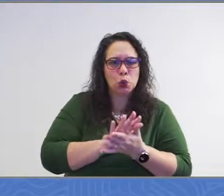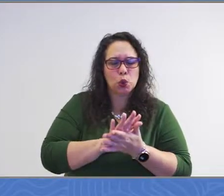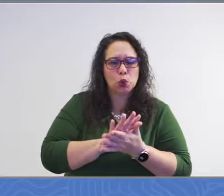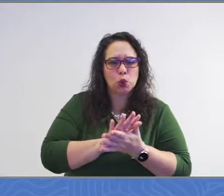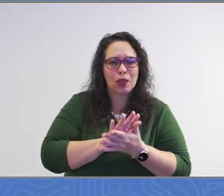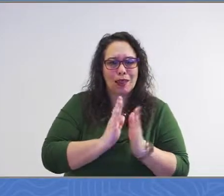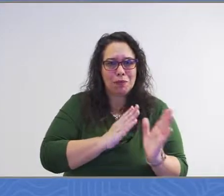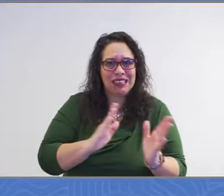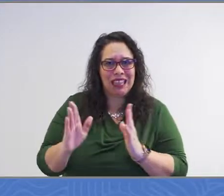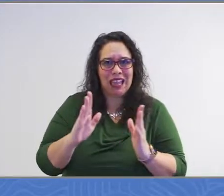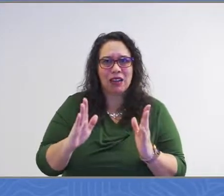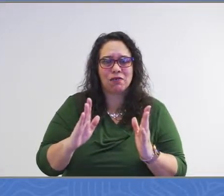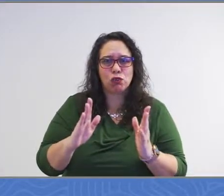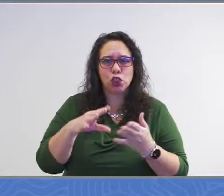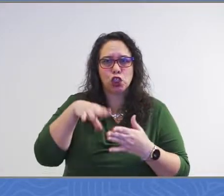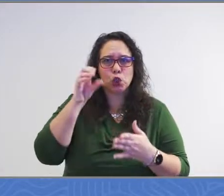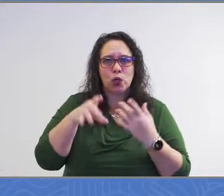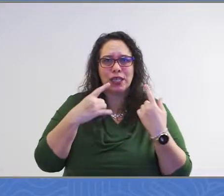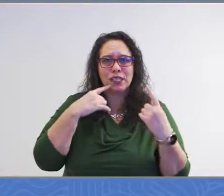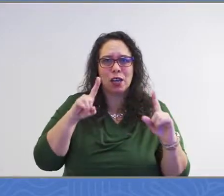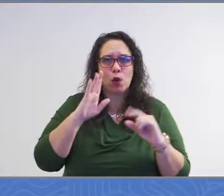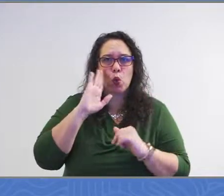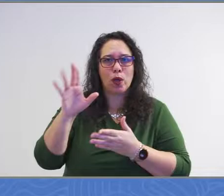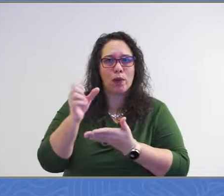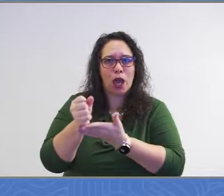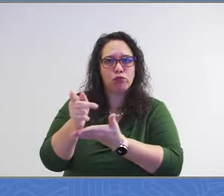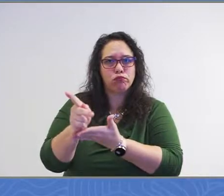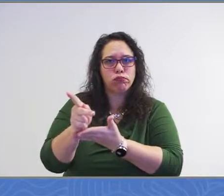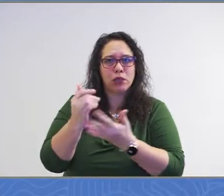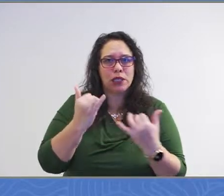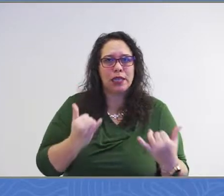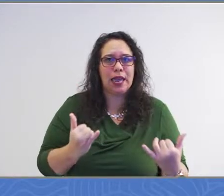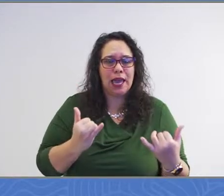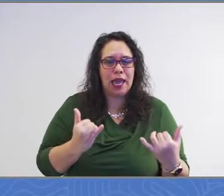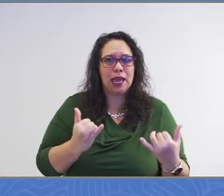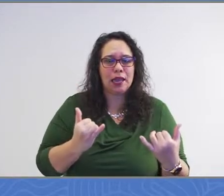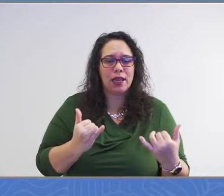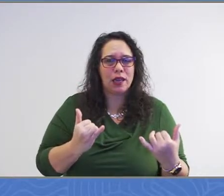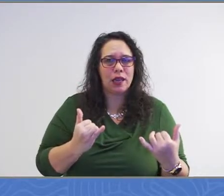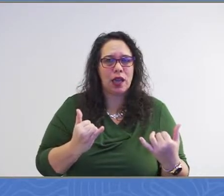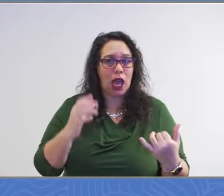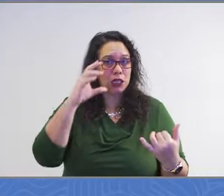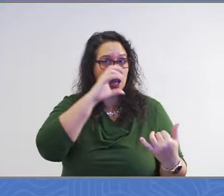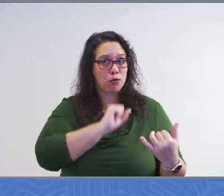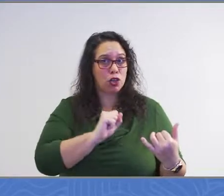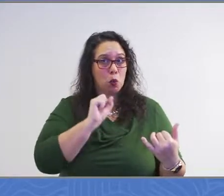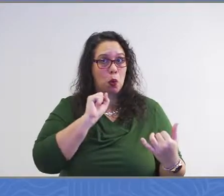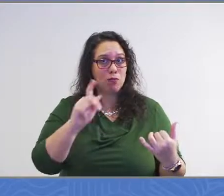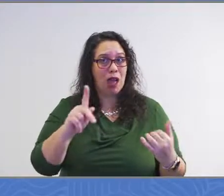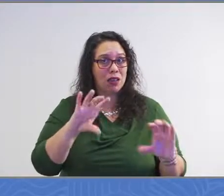for over 30 schools will be approved today in the assumption that we'll be returning to the classroom,